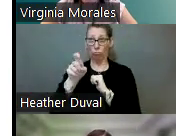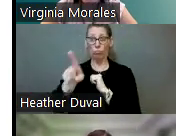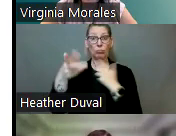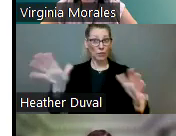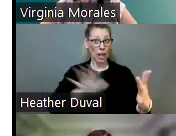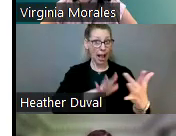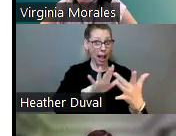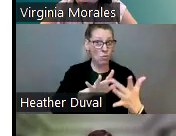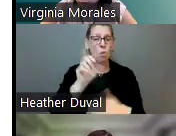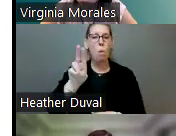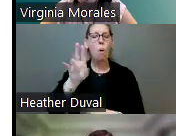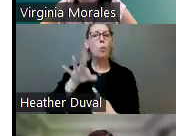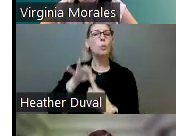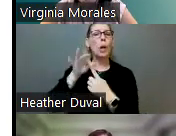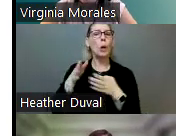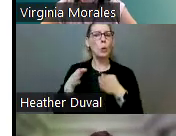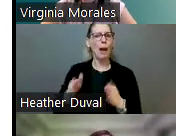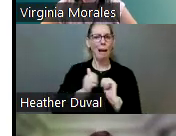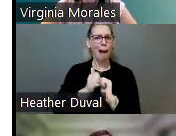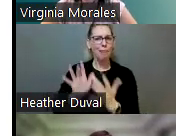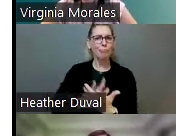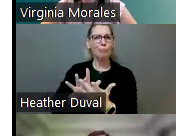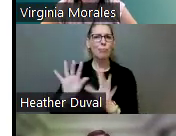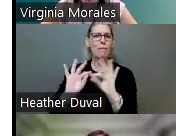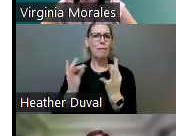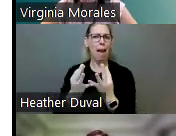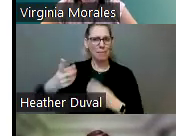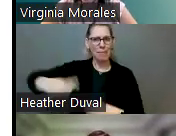unique ways that you're connecting with families as well? That is valuable because